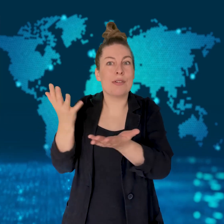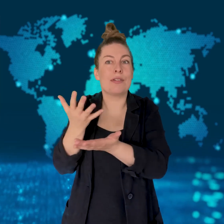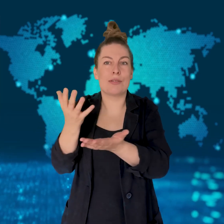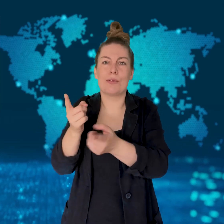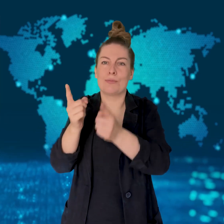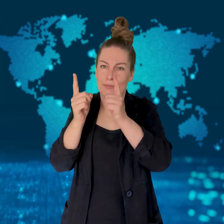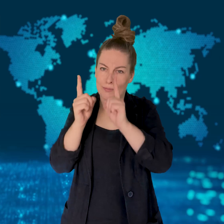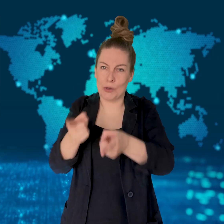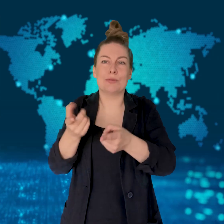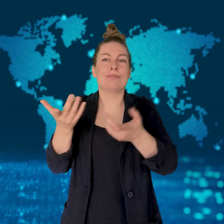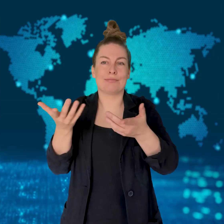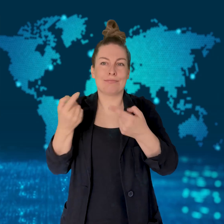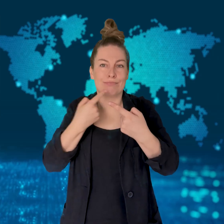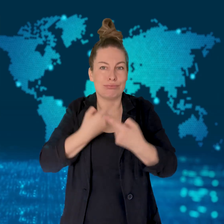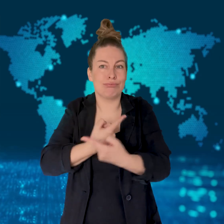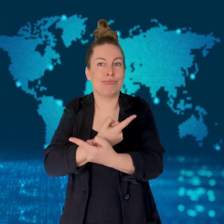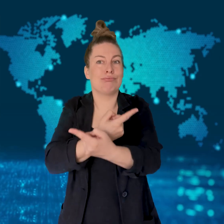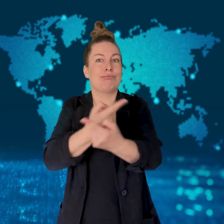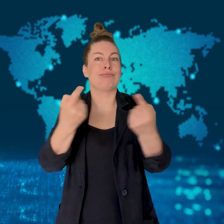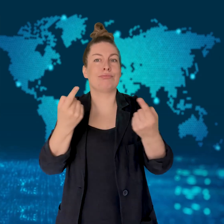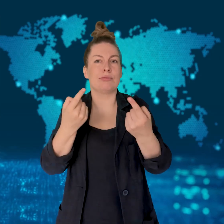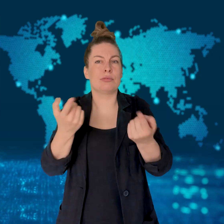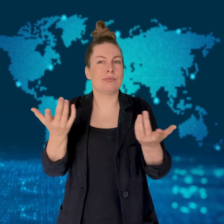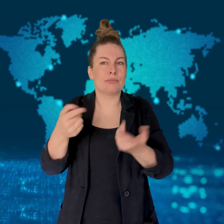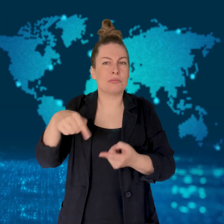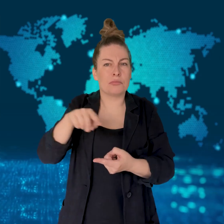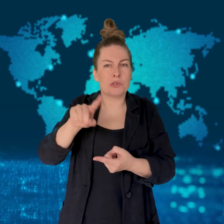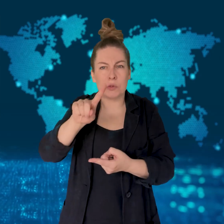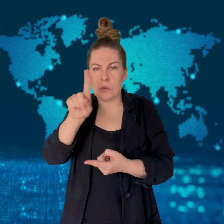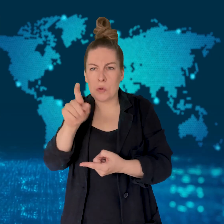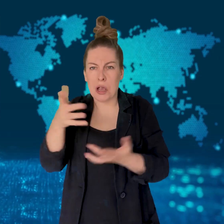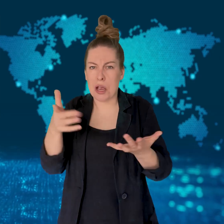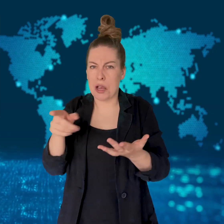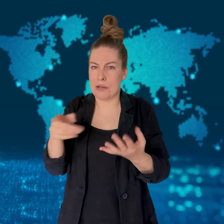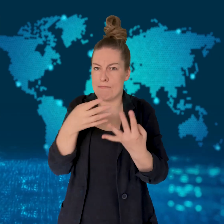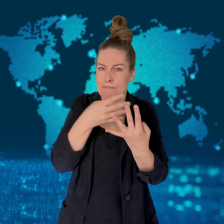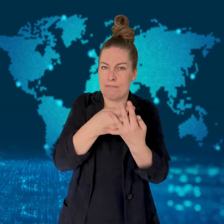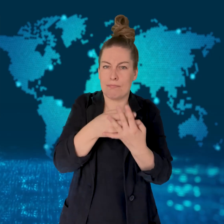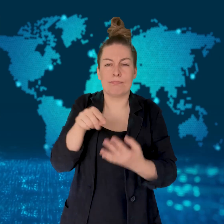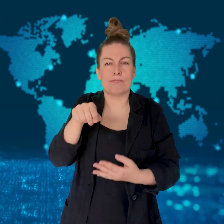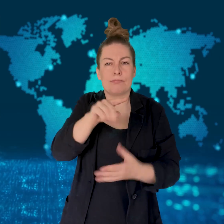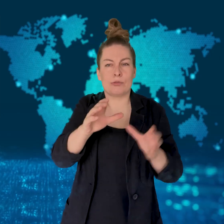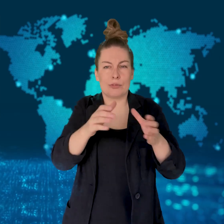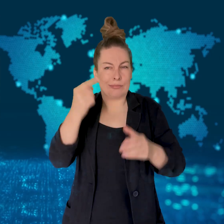when the United Nations Special Rapporteurs asked for information about her.